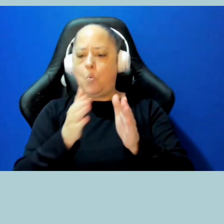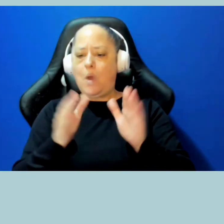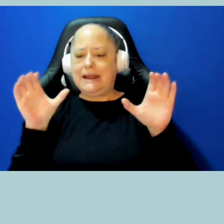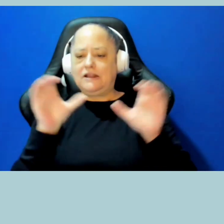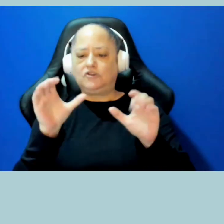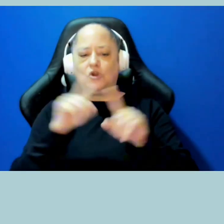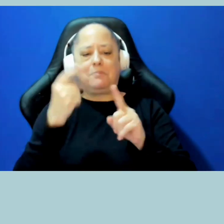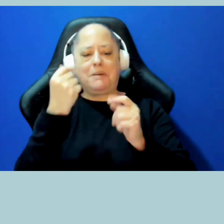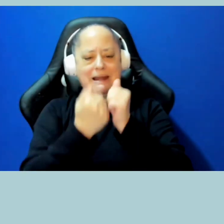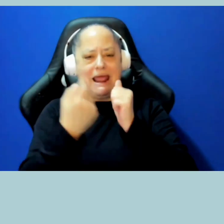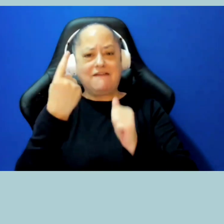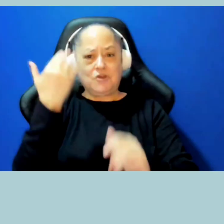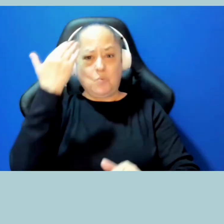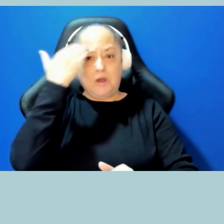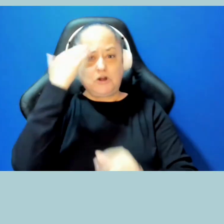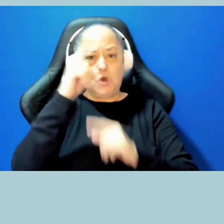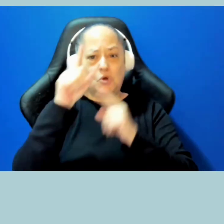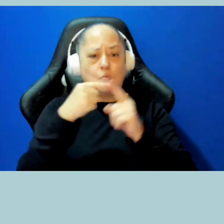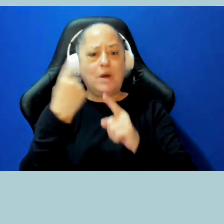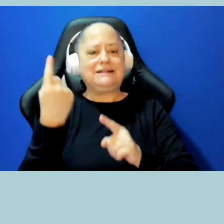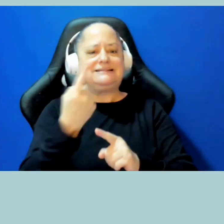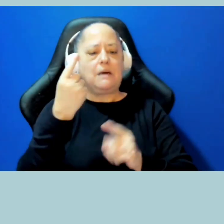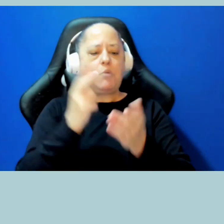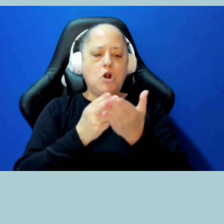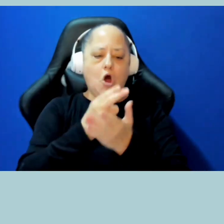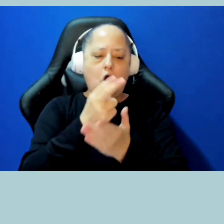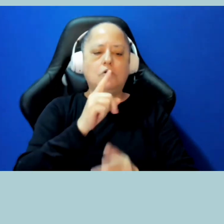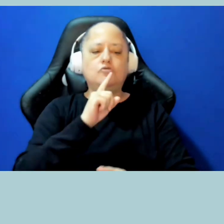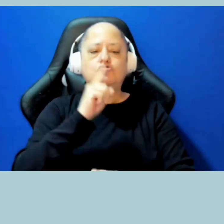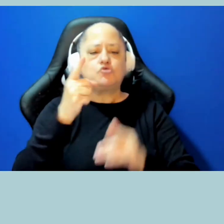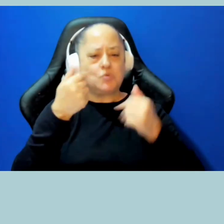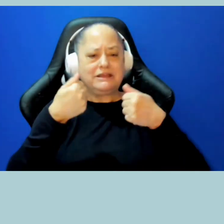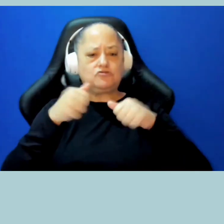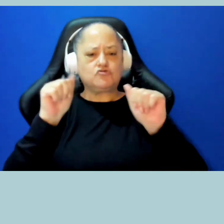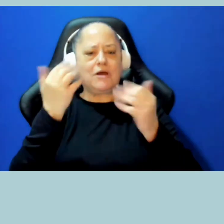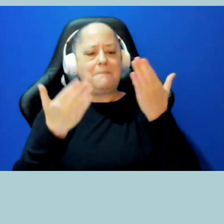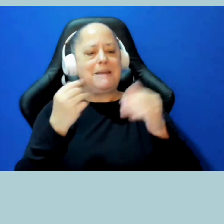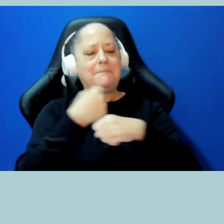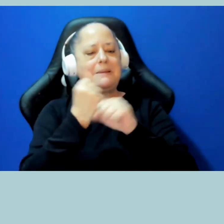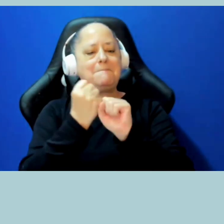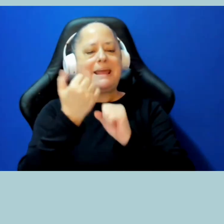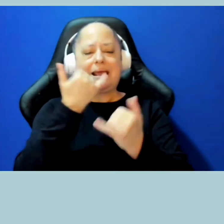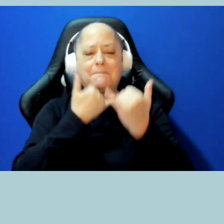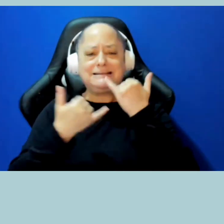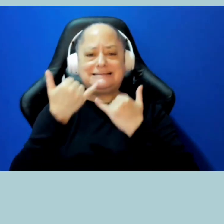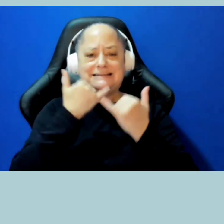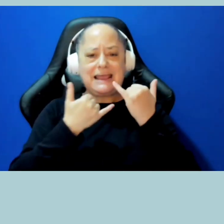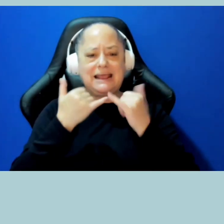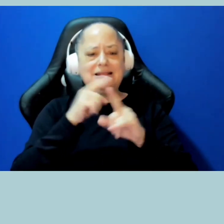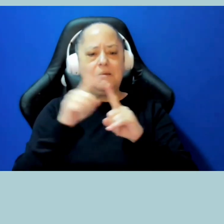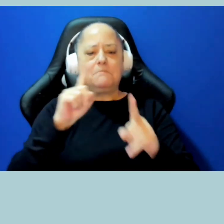knows when someone's being honest and truly trying, you might make mistakes, but you're actually truly trying